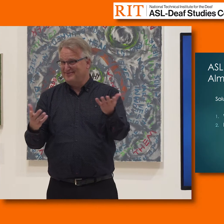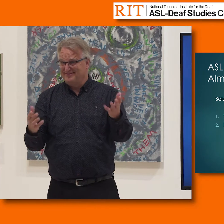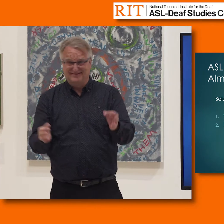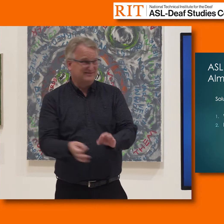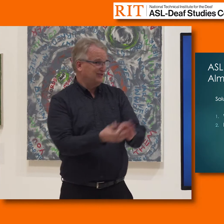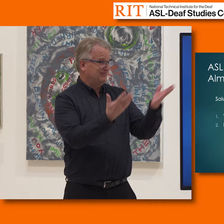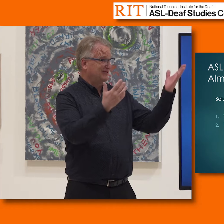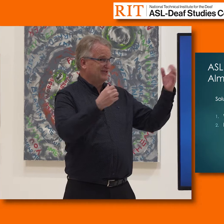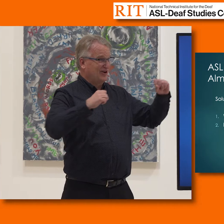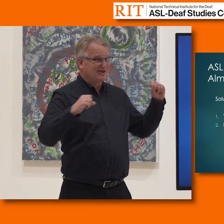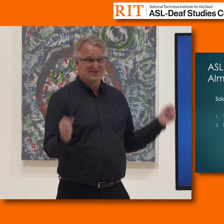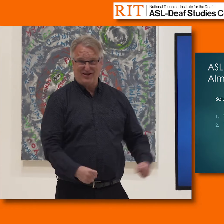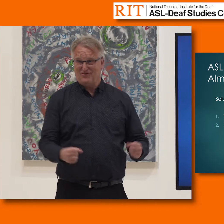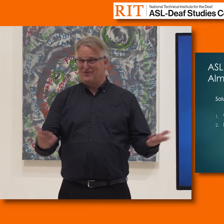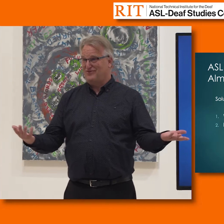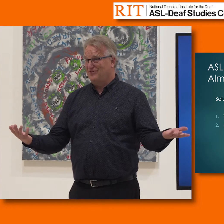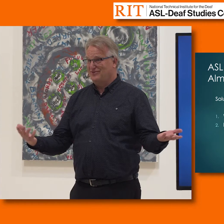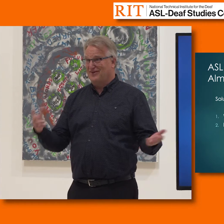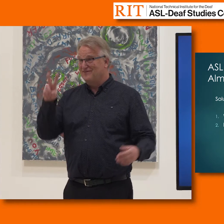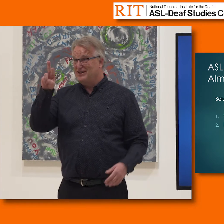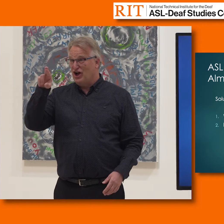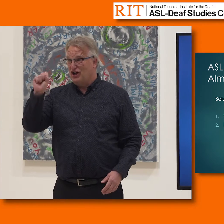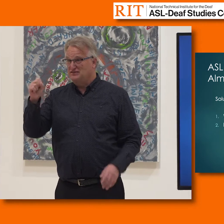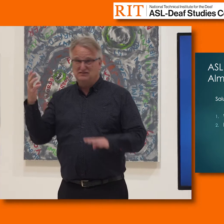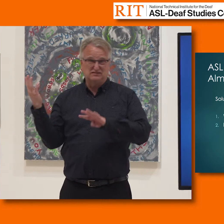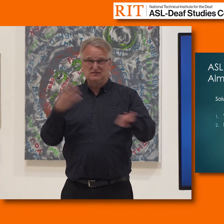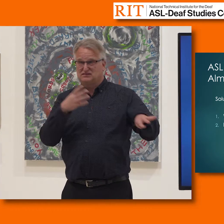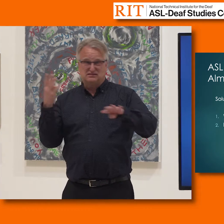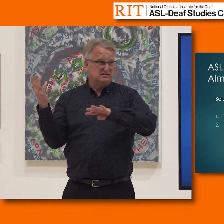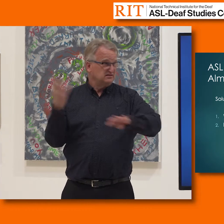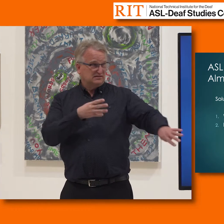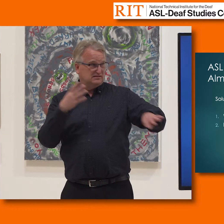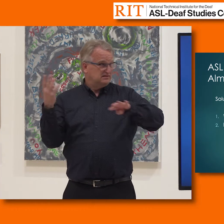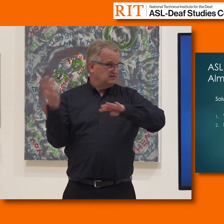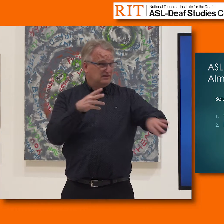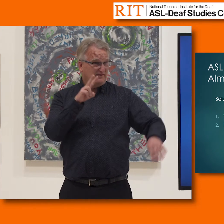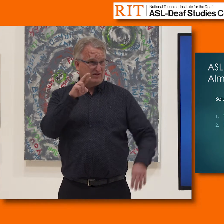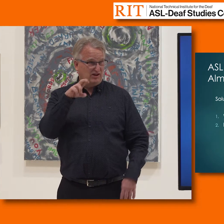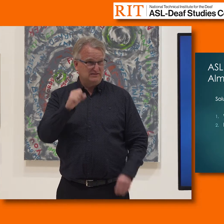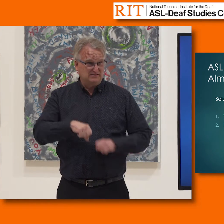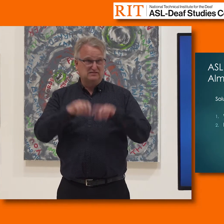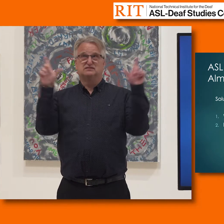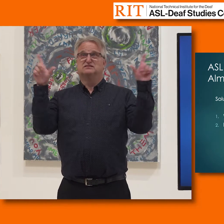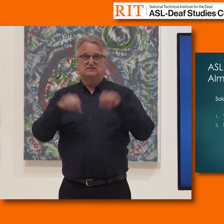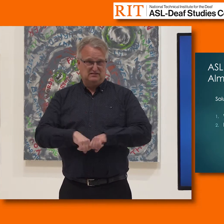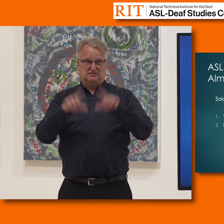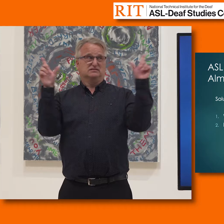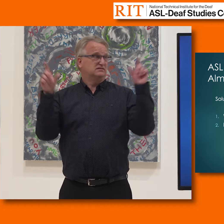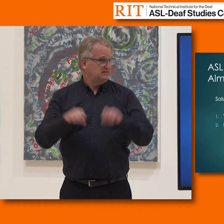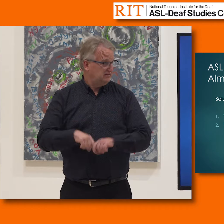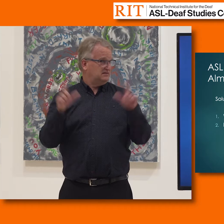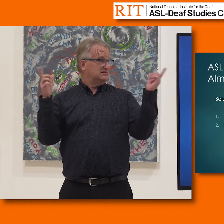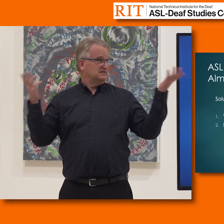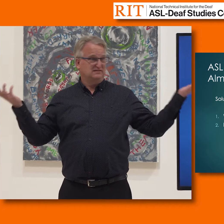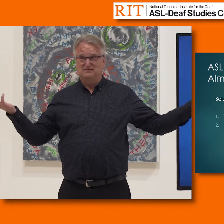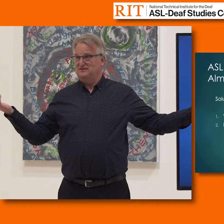I'm ready to present at a conference and I've got an interpreter there I have to work with who I've never met before or video relay interpreters.